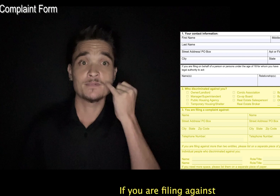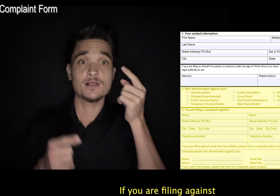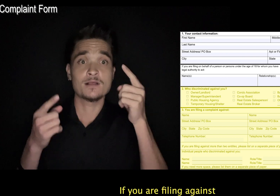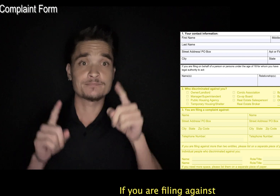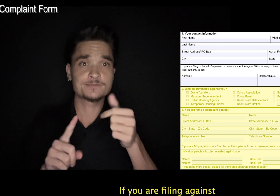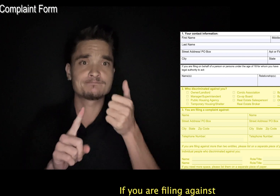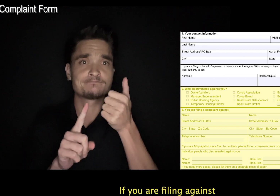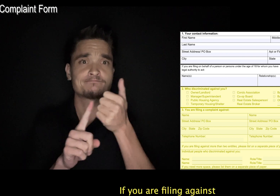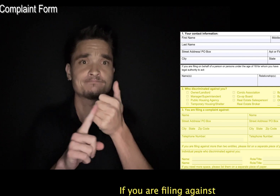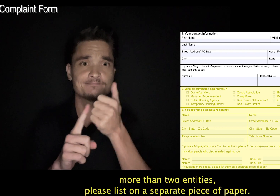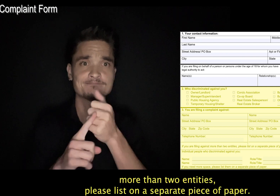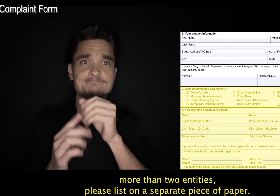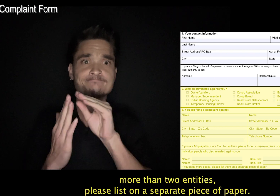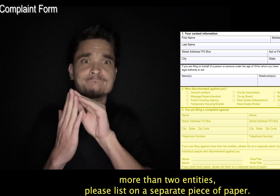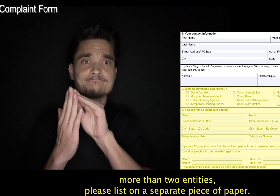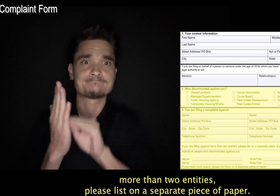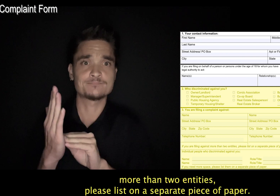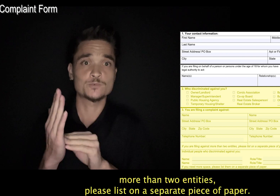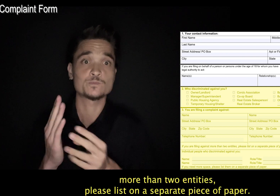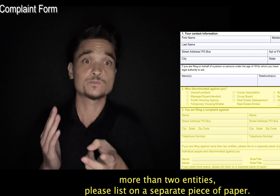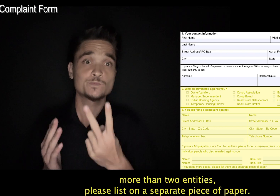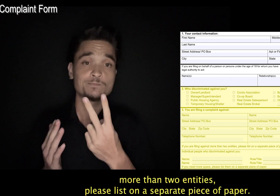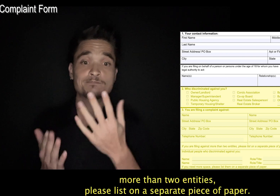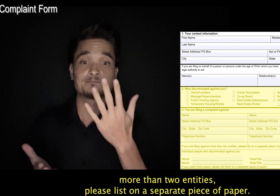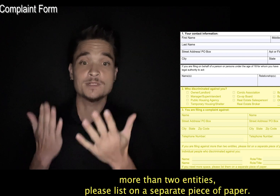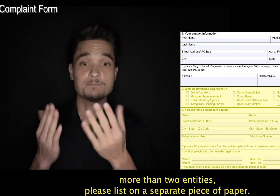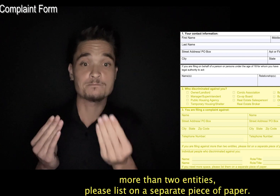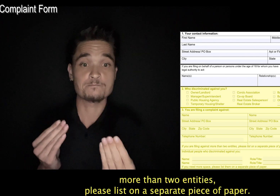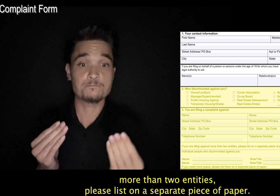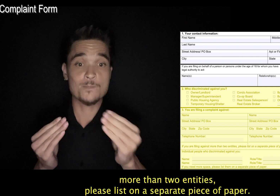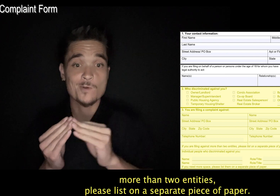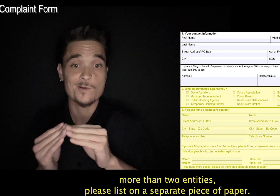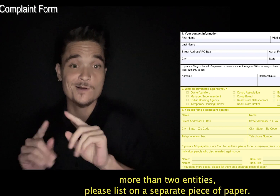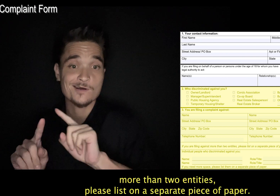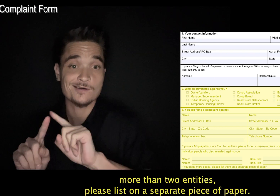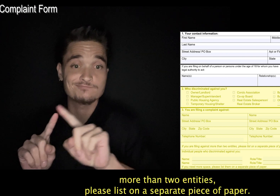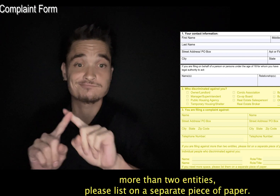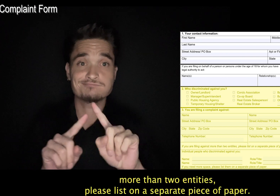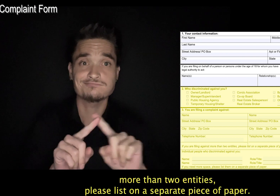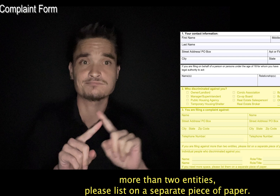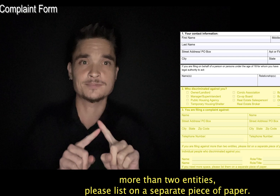If you are filing against more than two entities, please list on a separate piece of paper.